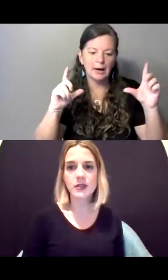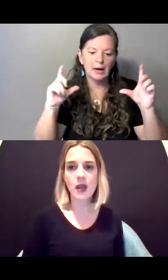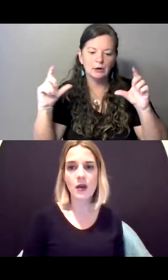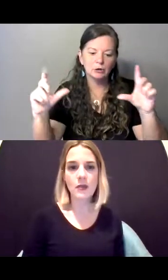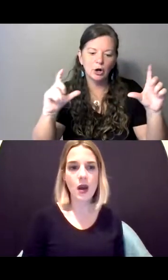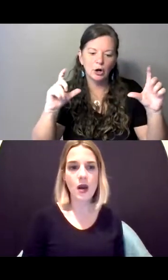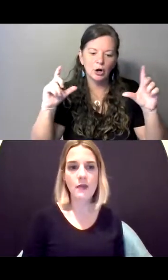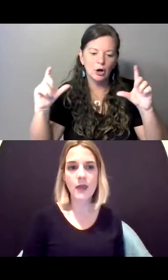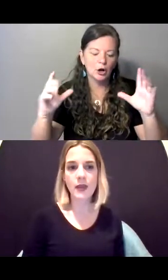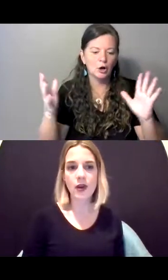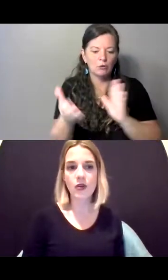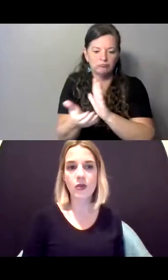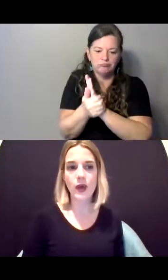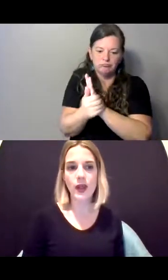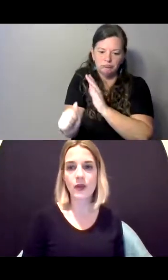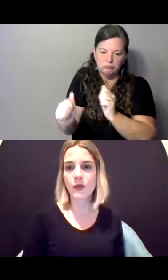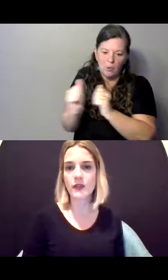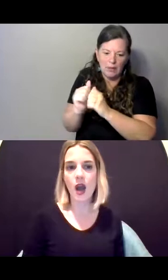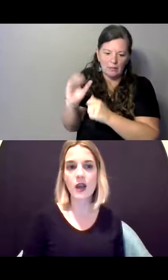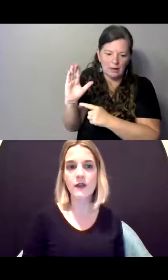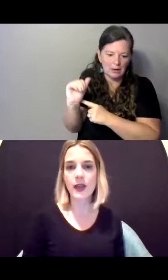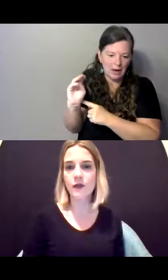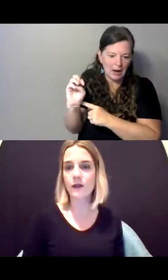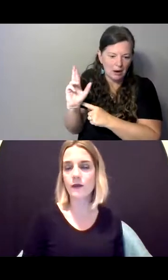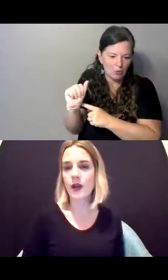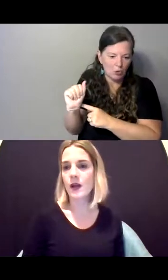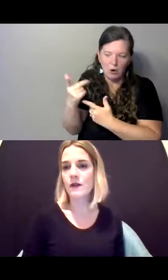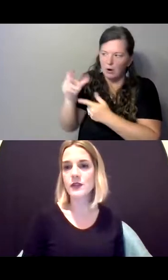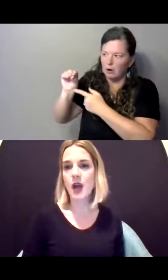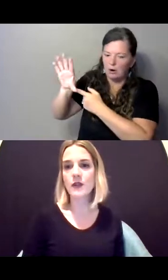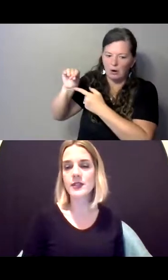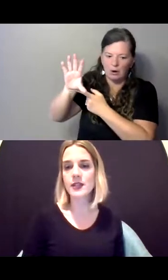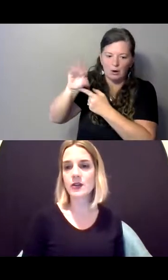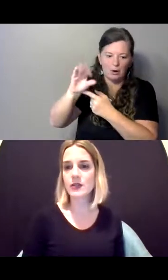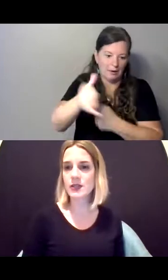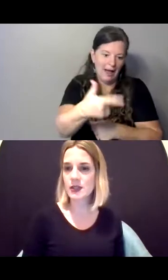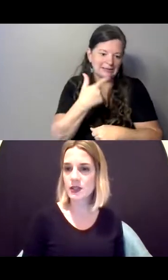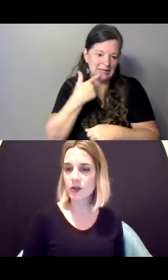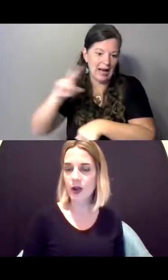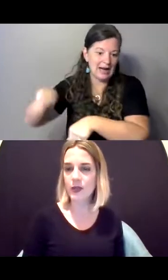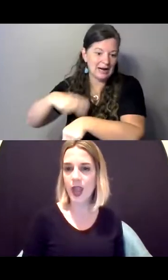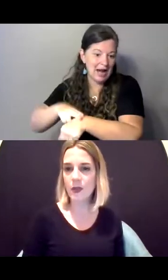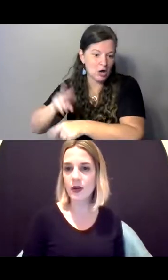Some maybe are great with photography. They have great photography skills. They're great with a camera,